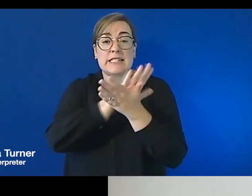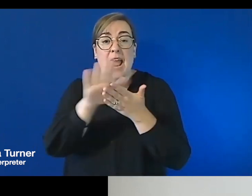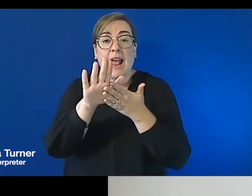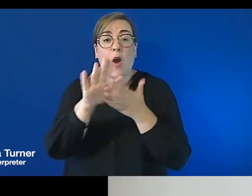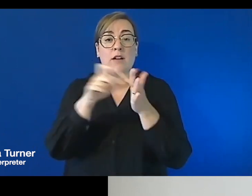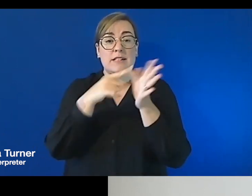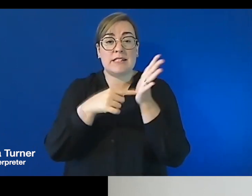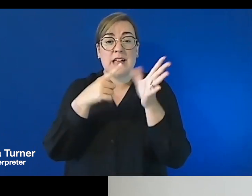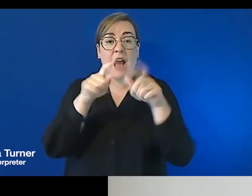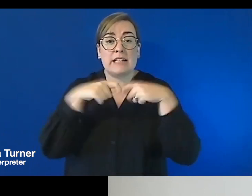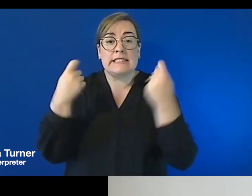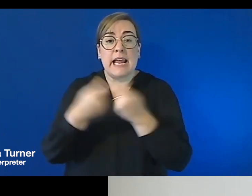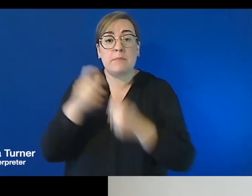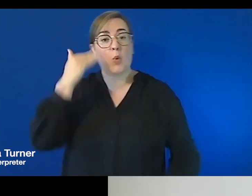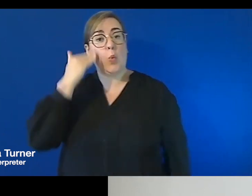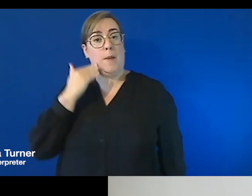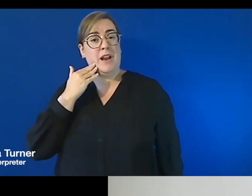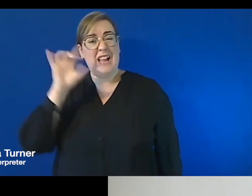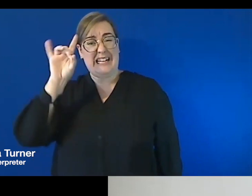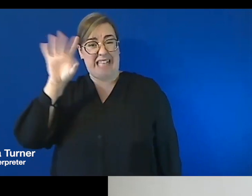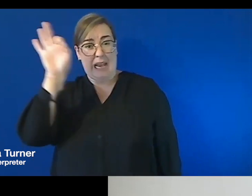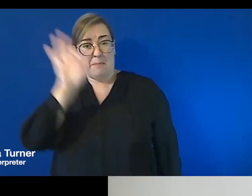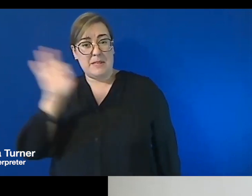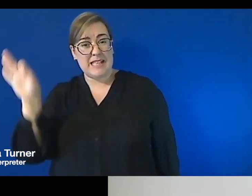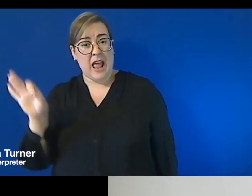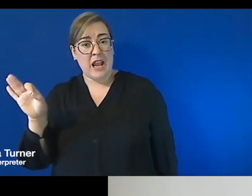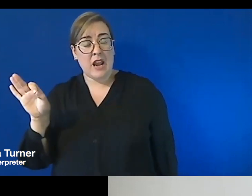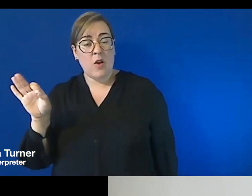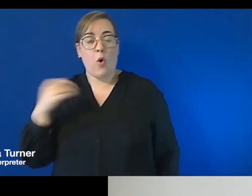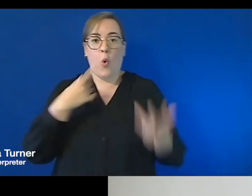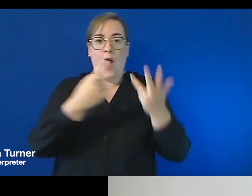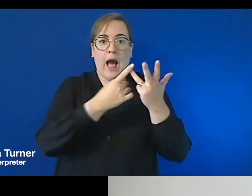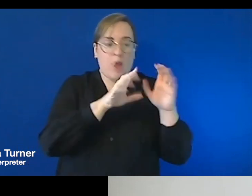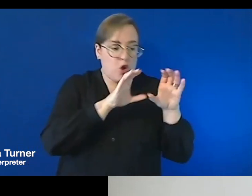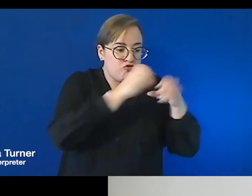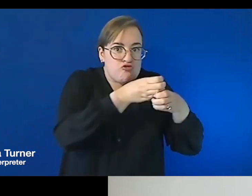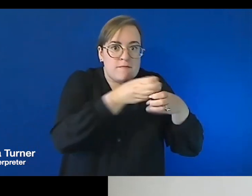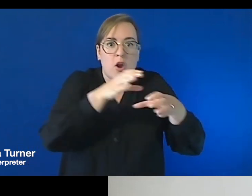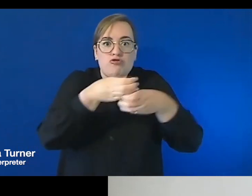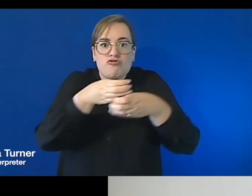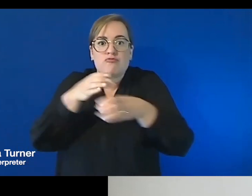women, in terms of other groups, small groups, as a neurodiverse individuals, as a disabled